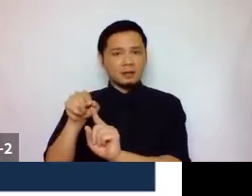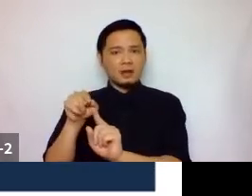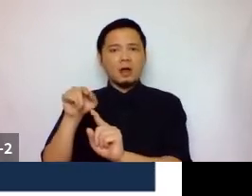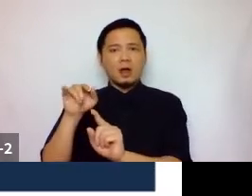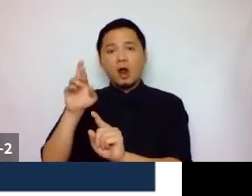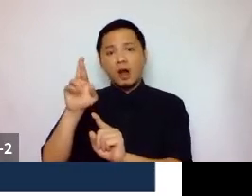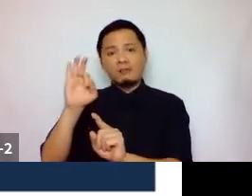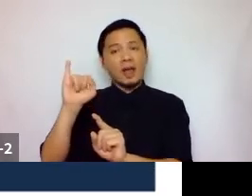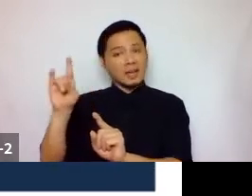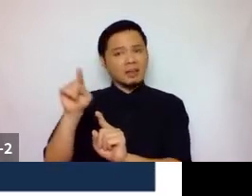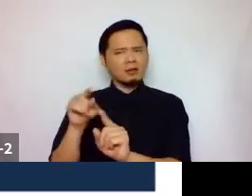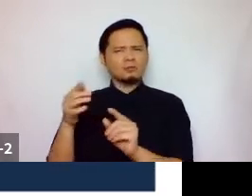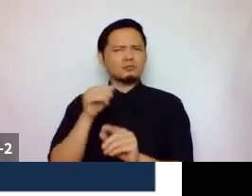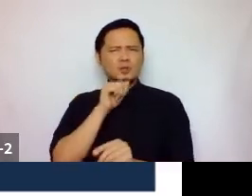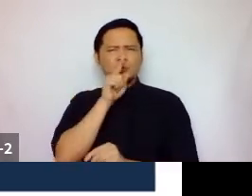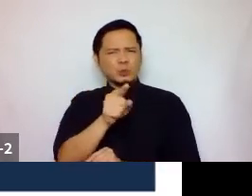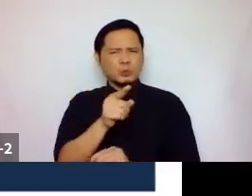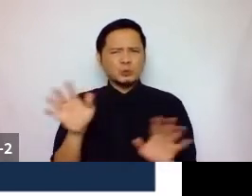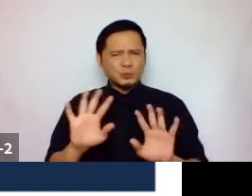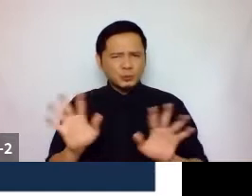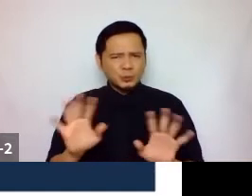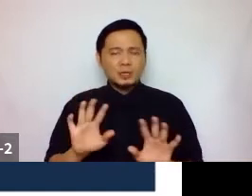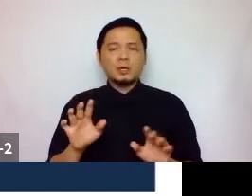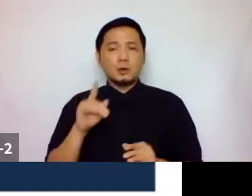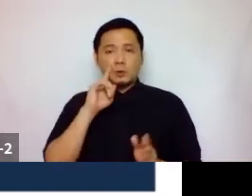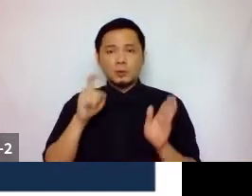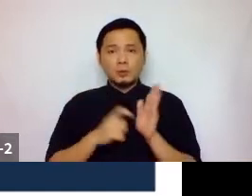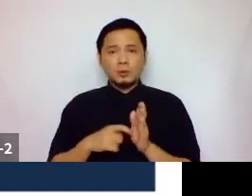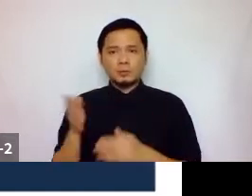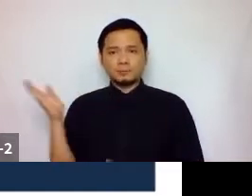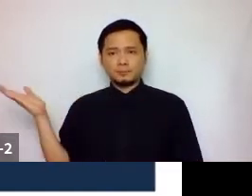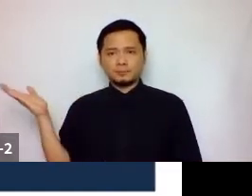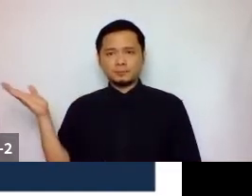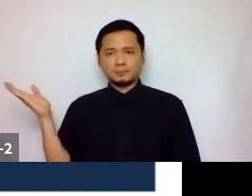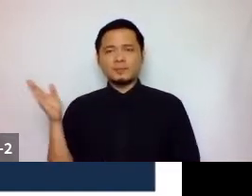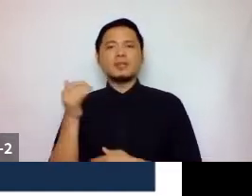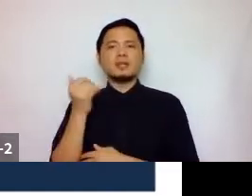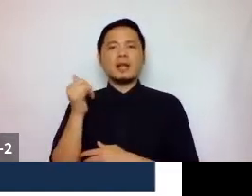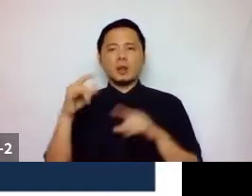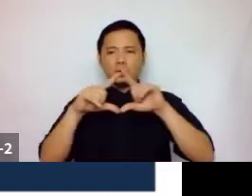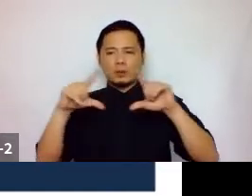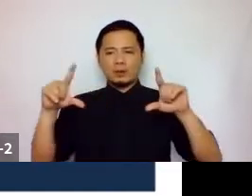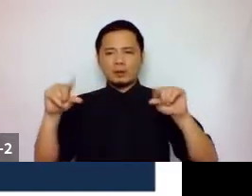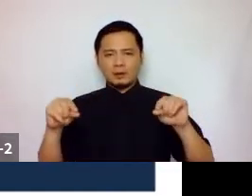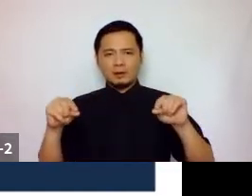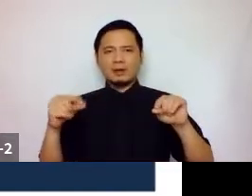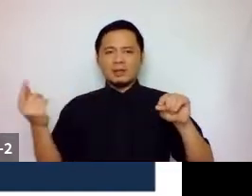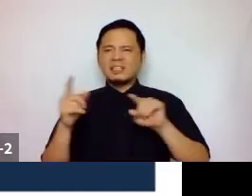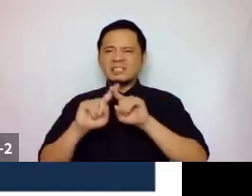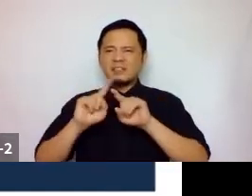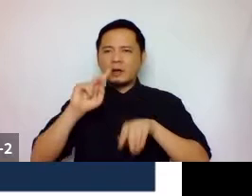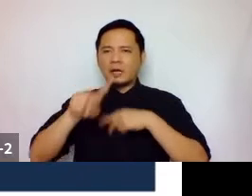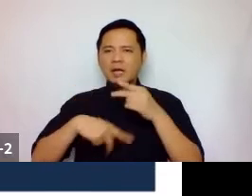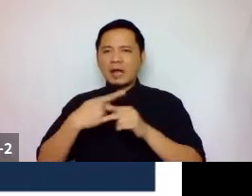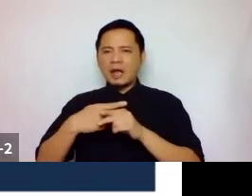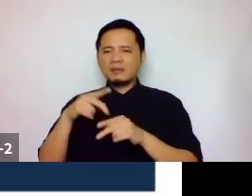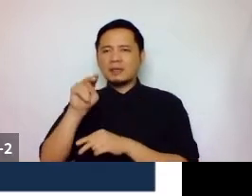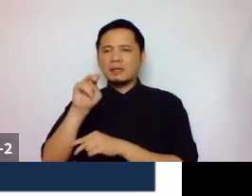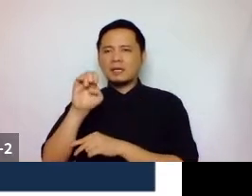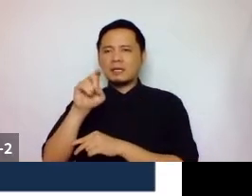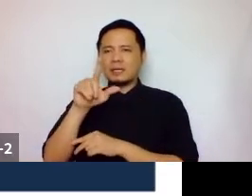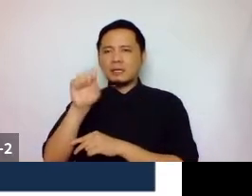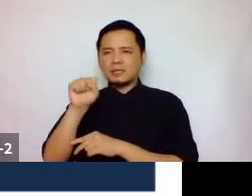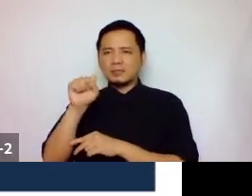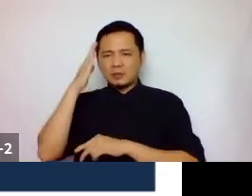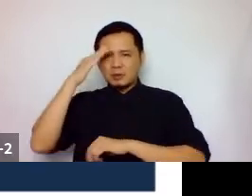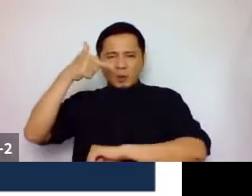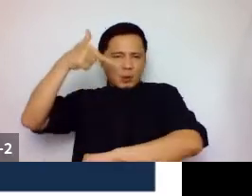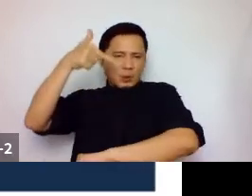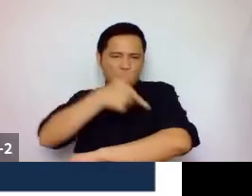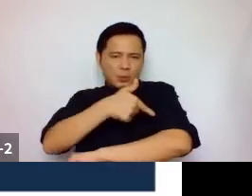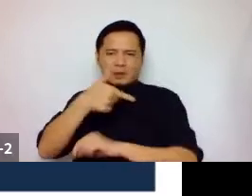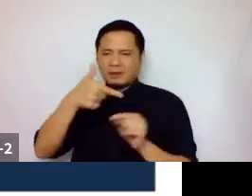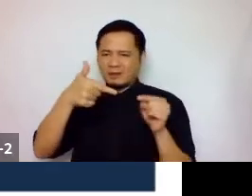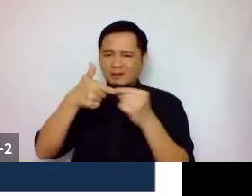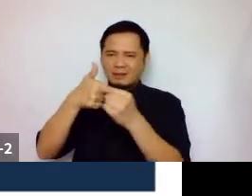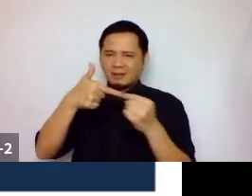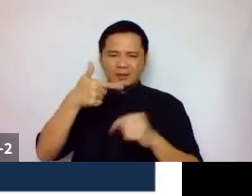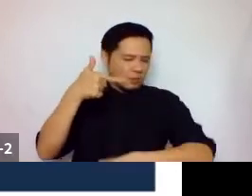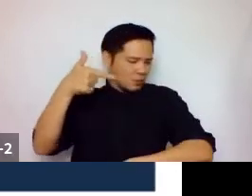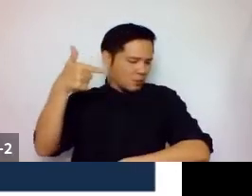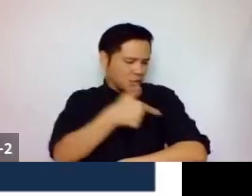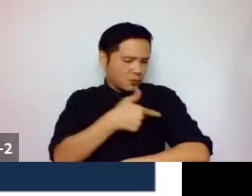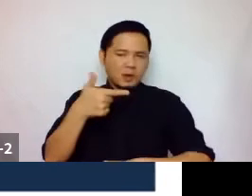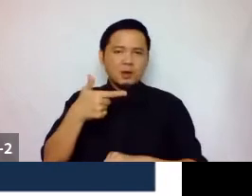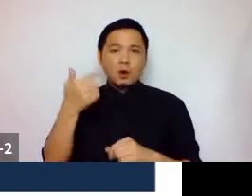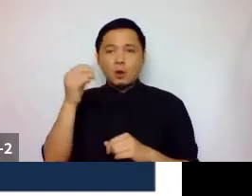Why? You can see in this yellow box, those are the types of needles that we are using when administering vaccines on the arms or buttocks of children.